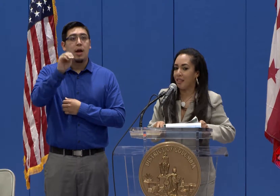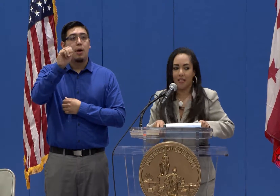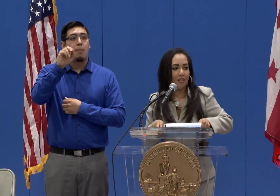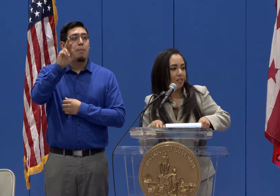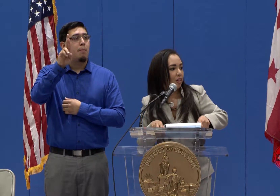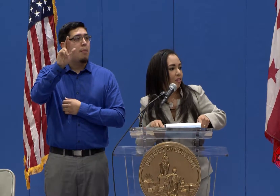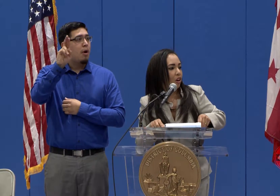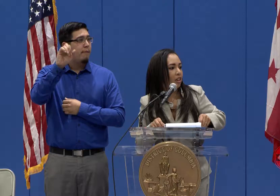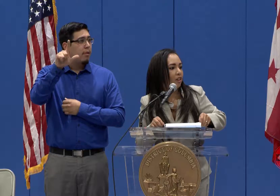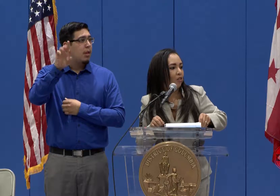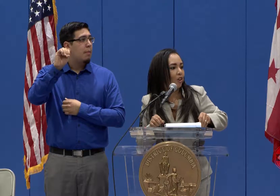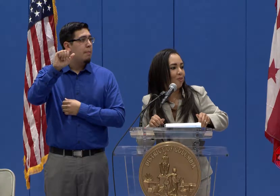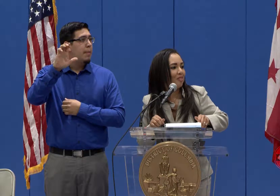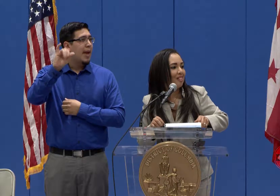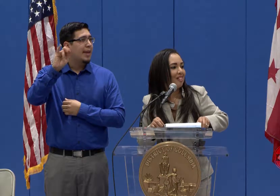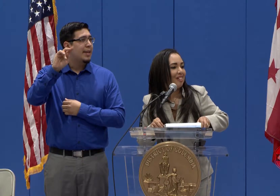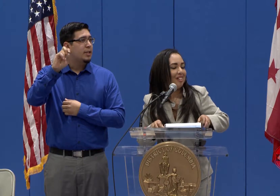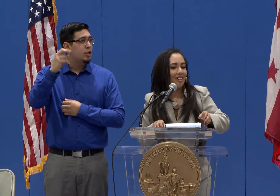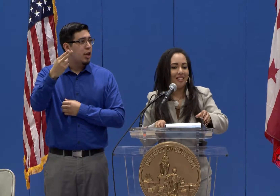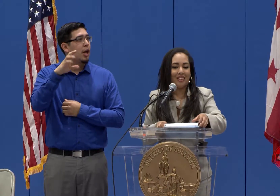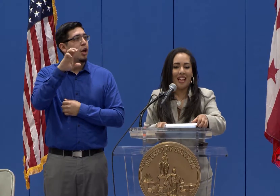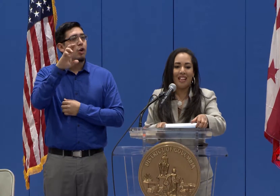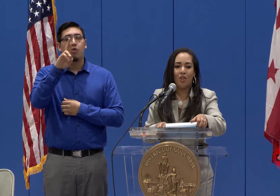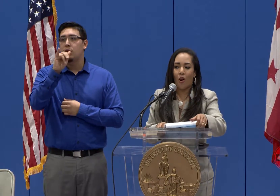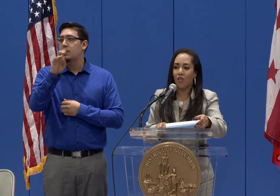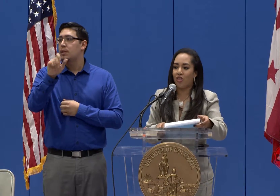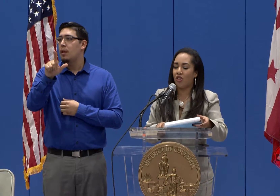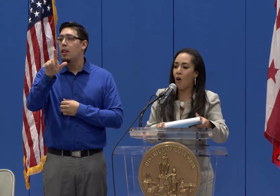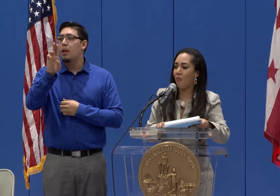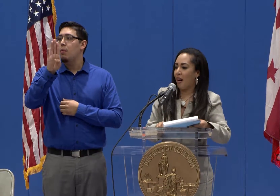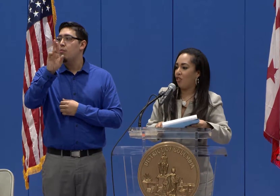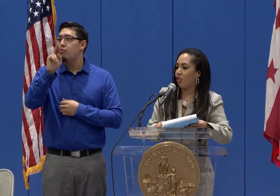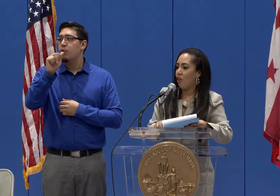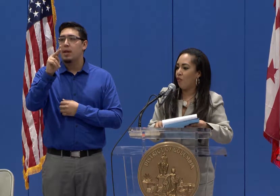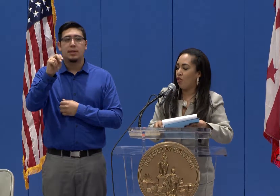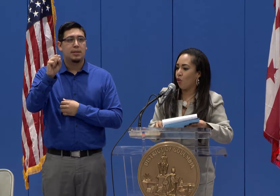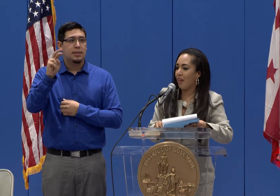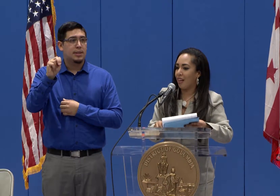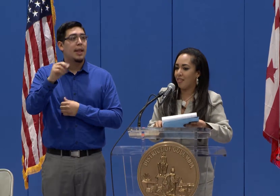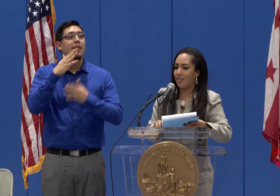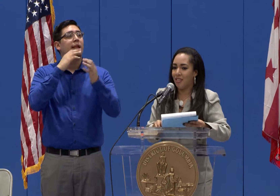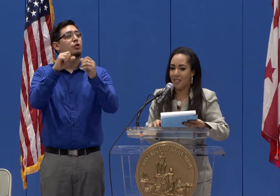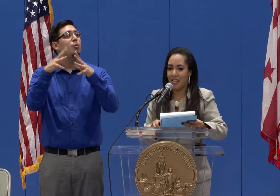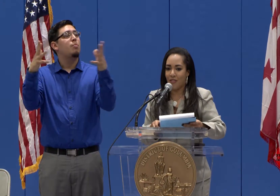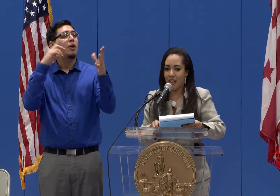BRANTON, ARE THEY ALL HERE IN THE ROOM? THANK YOU ALL SO MUCH FOR JOINING US THIS EVENING.